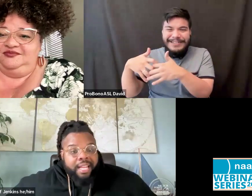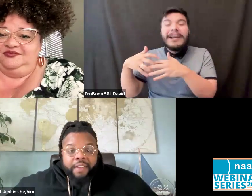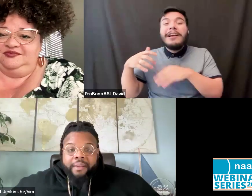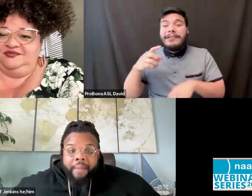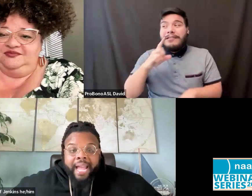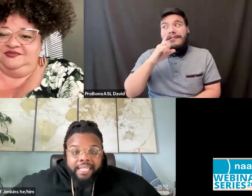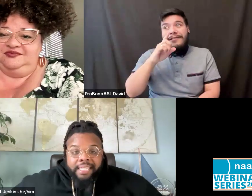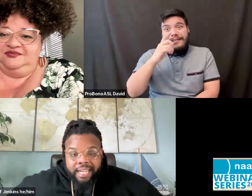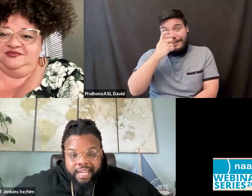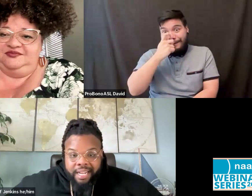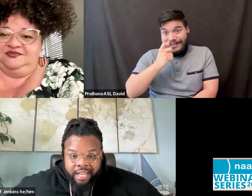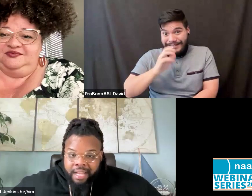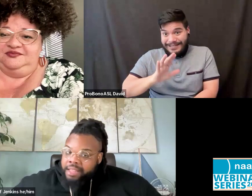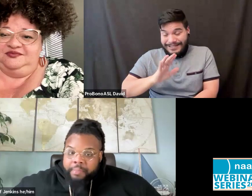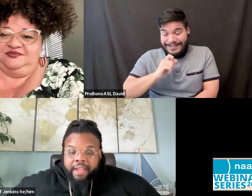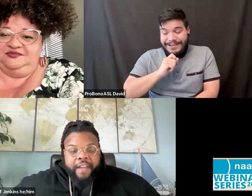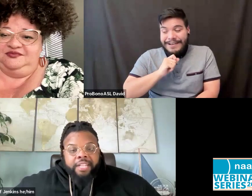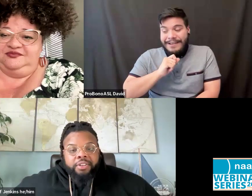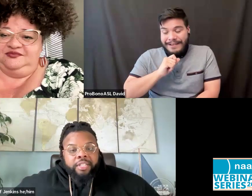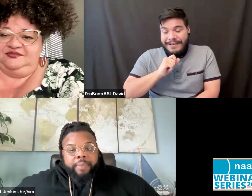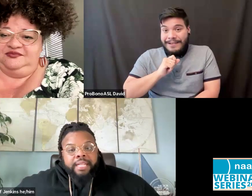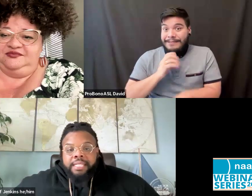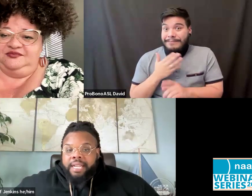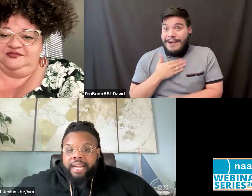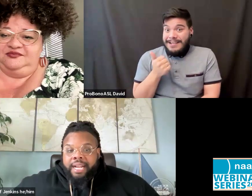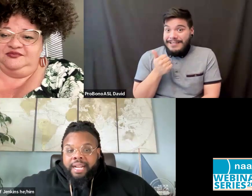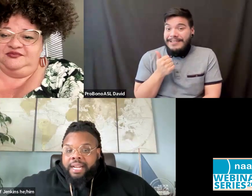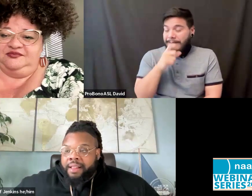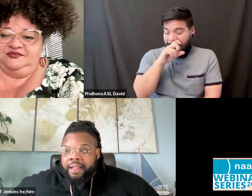is very biased The manufacturers base